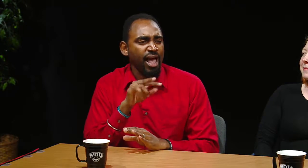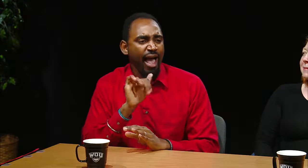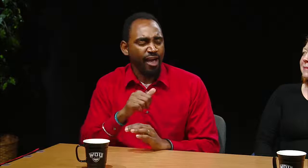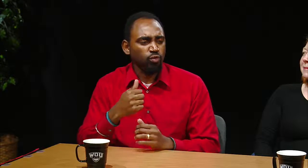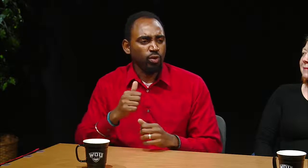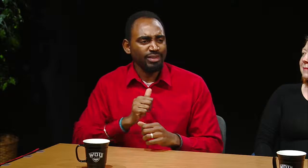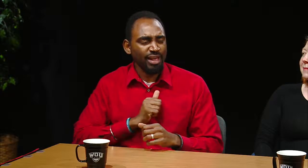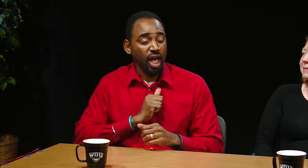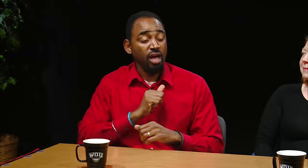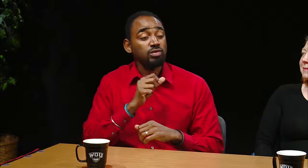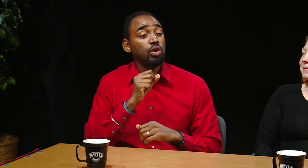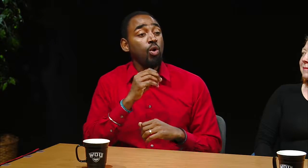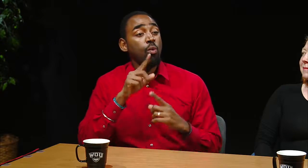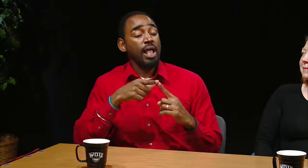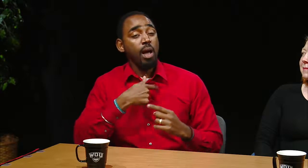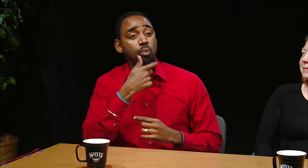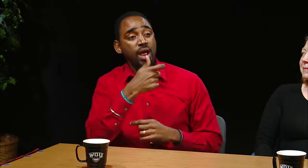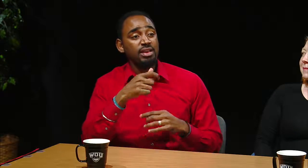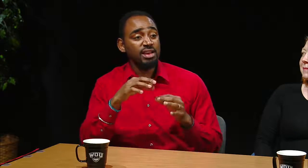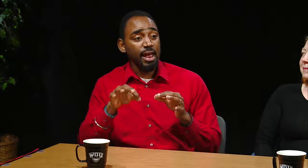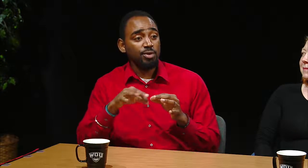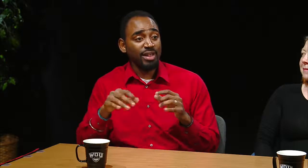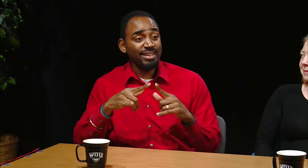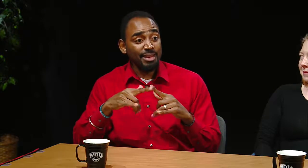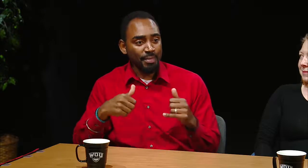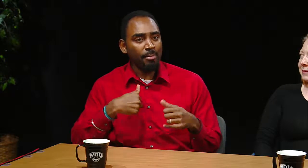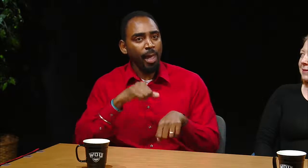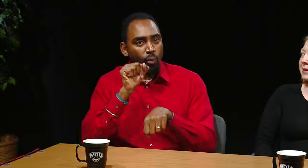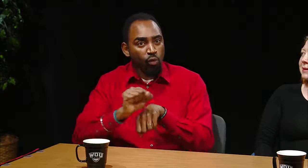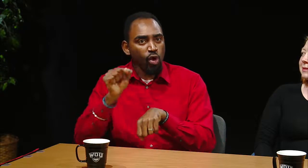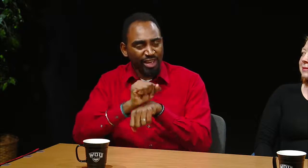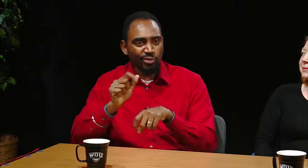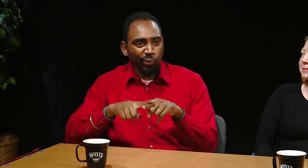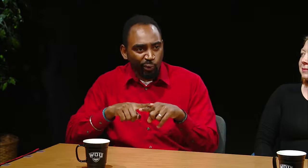I recently captioned a video regarding veterans returning --